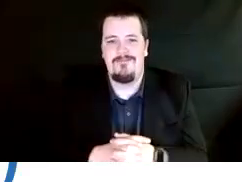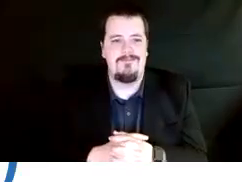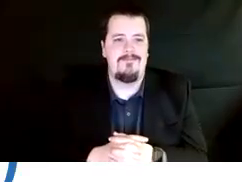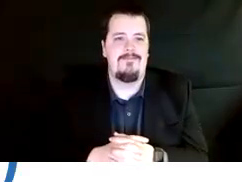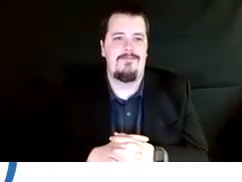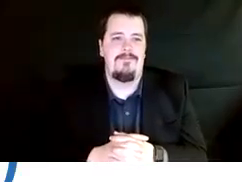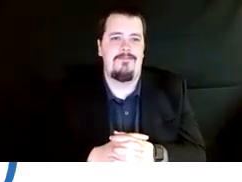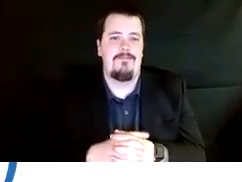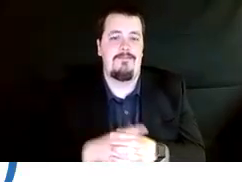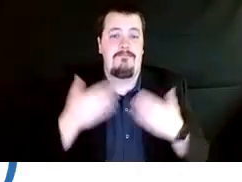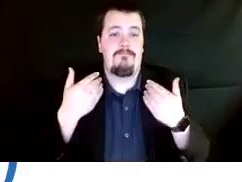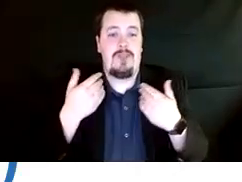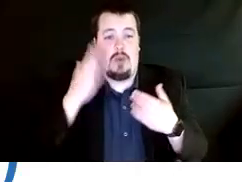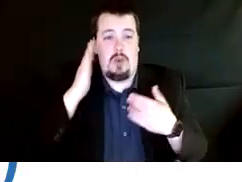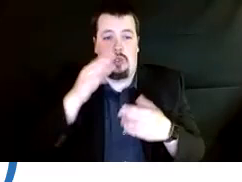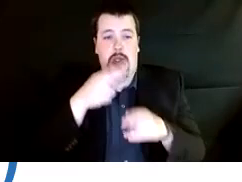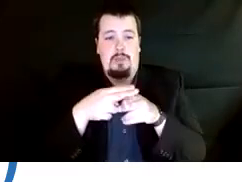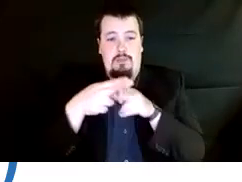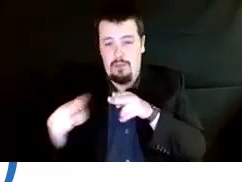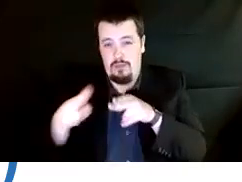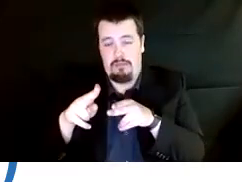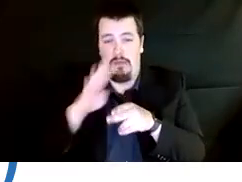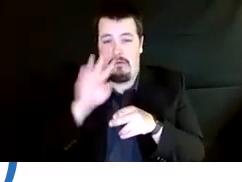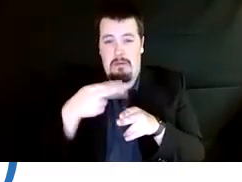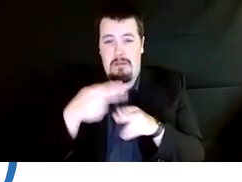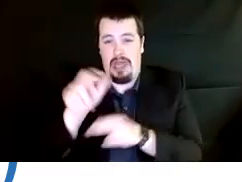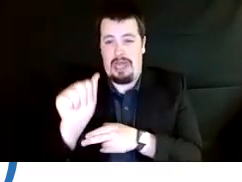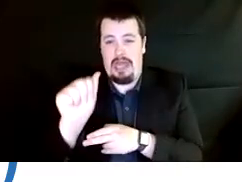I am briefly going to talk about the ADA the Americans with Disabilities Act